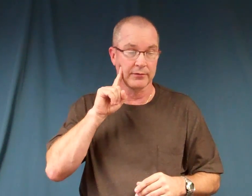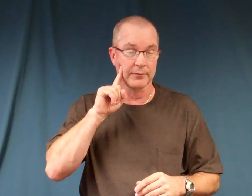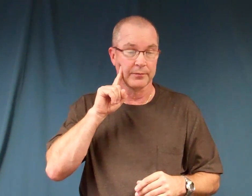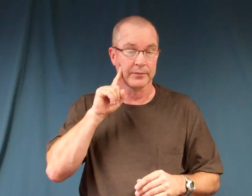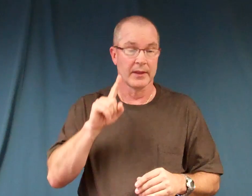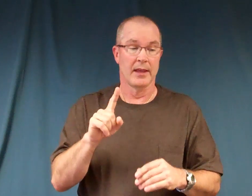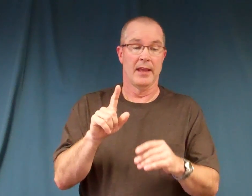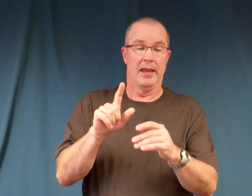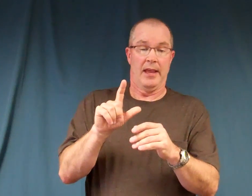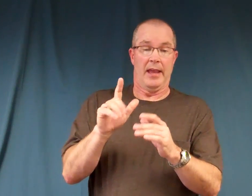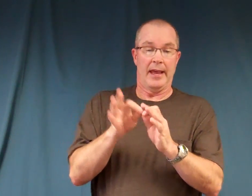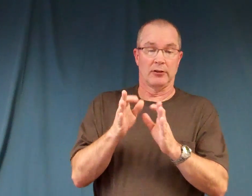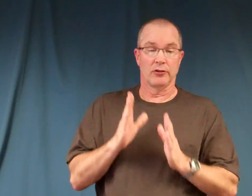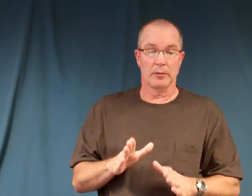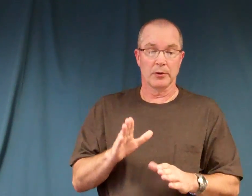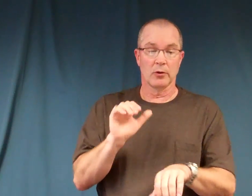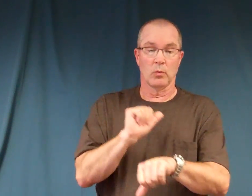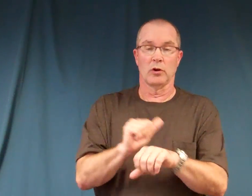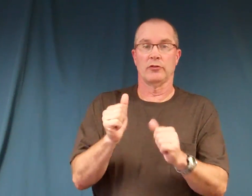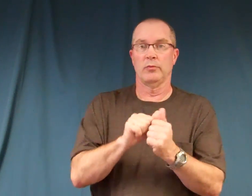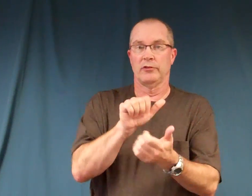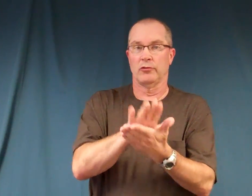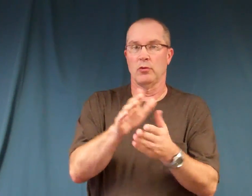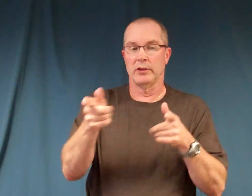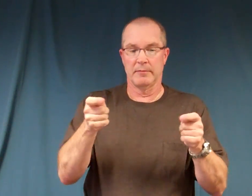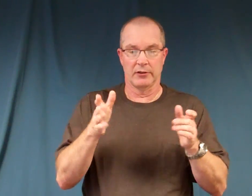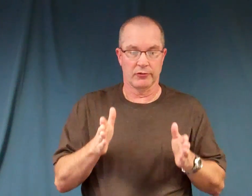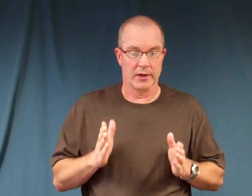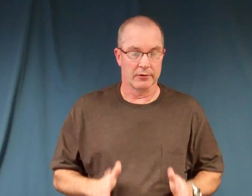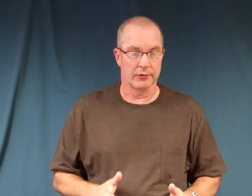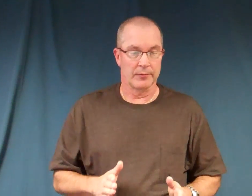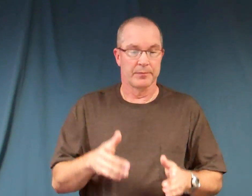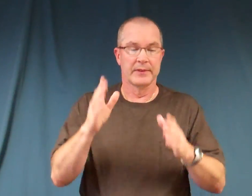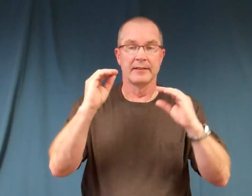Deaf. An Interpreter works with school administrators,